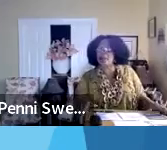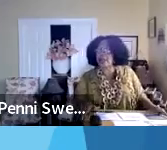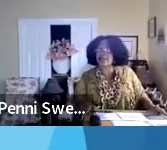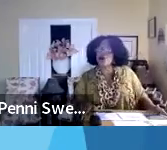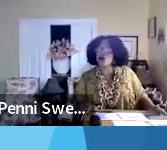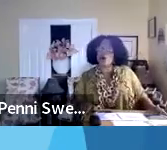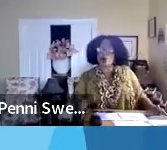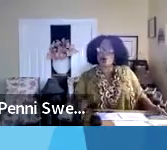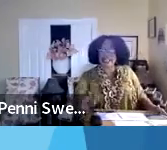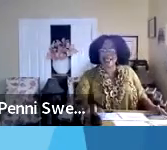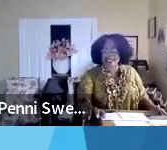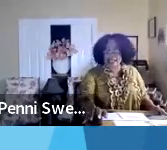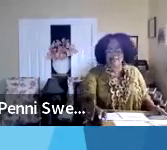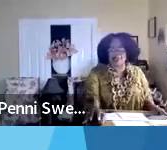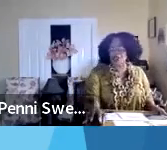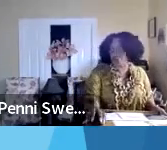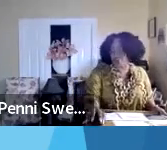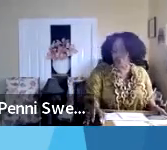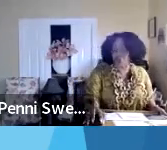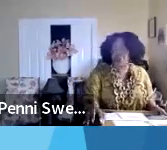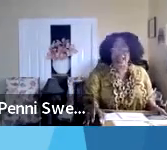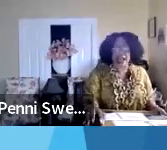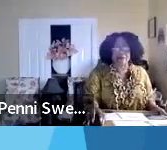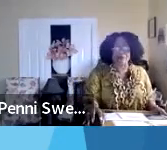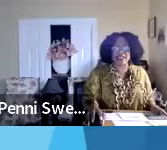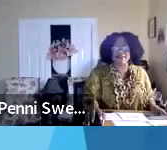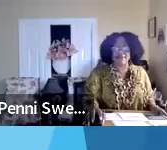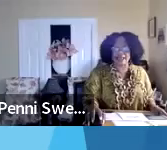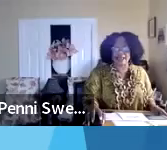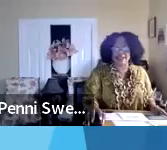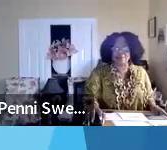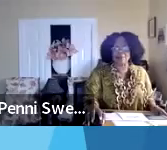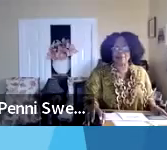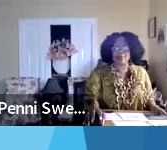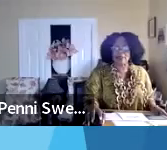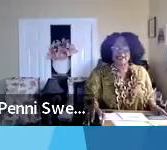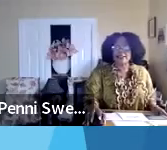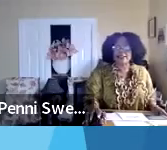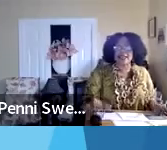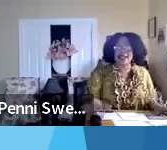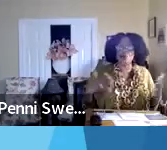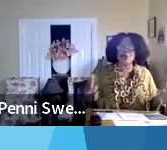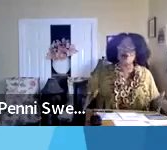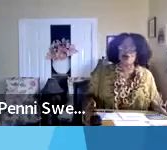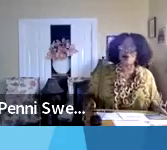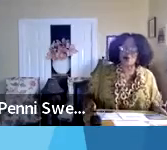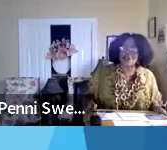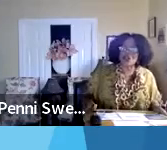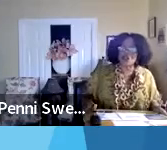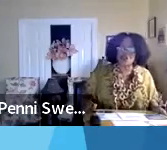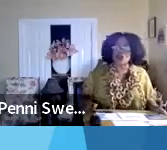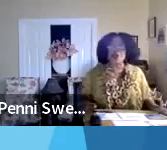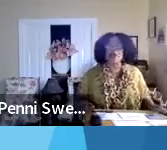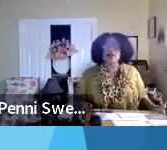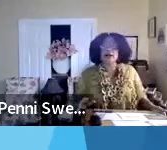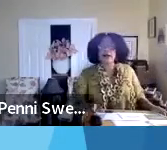presenter. And if there are accommodation